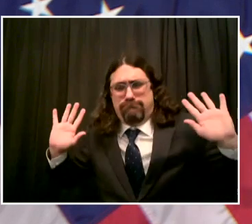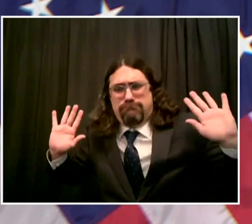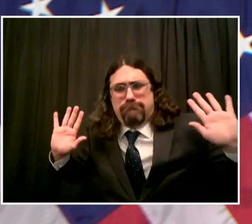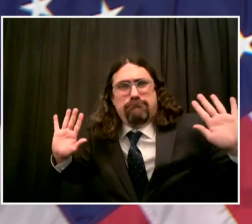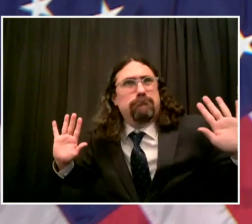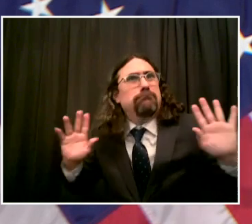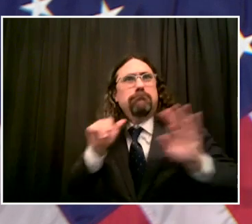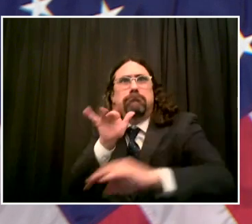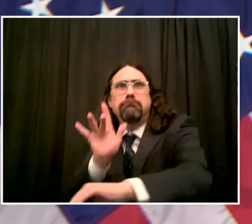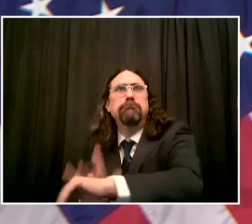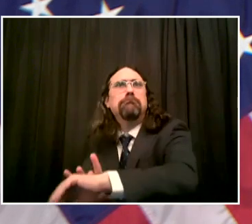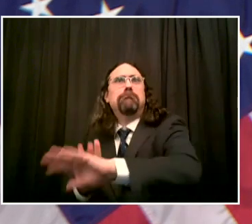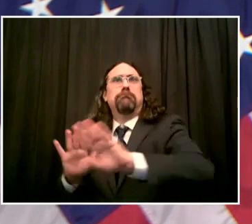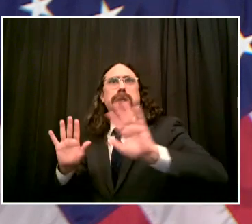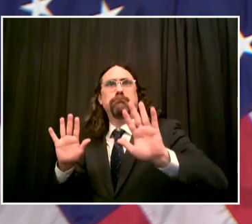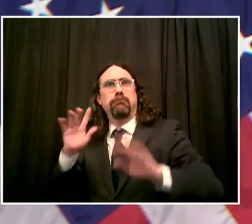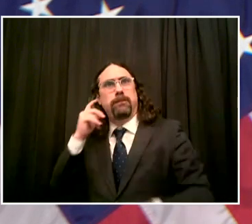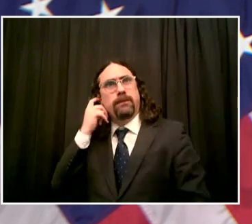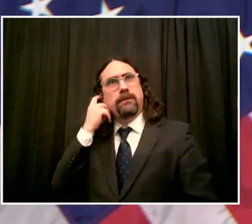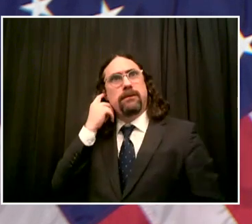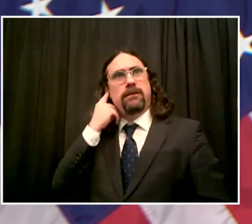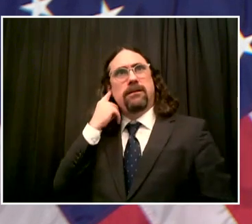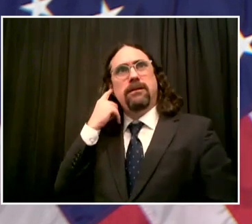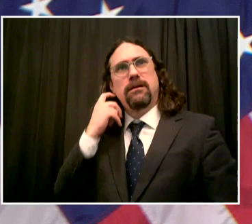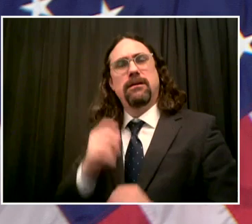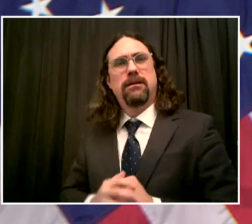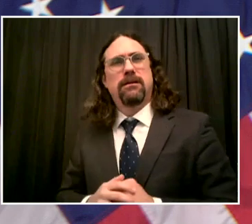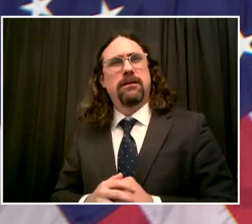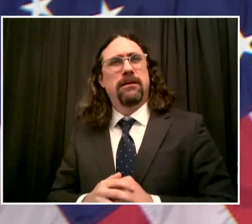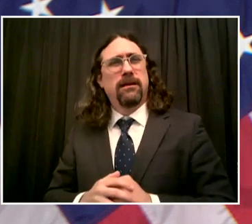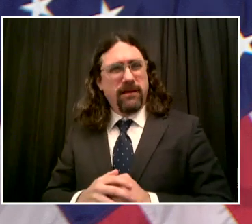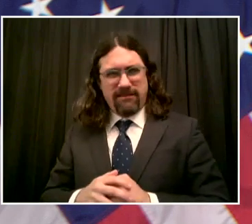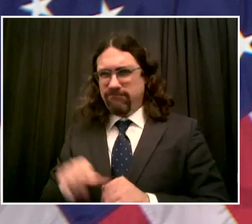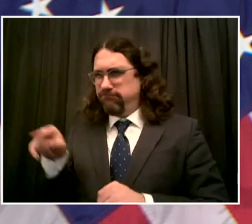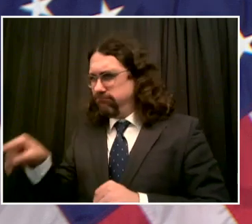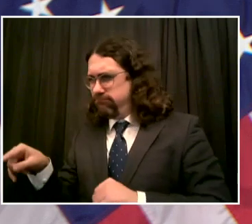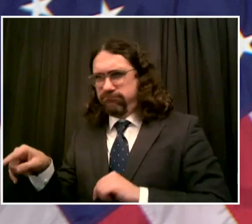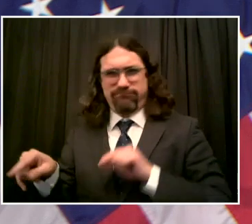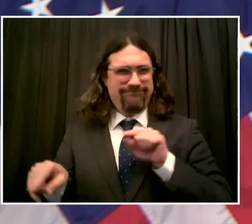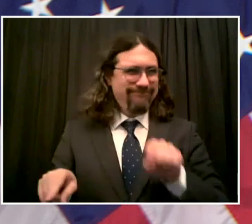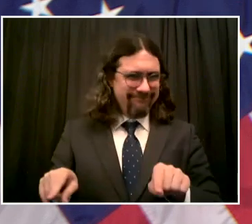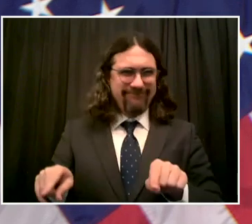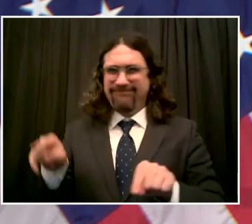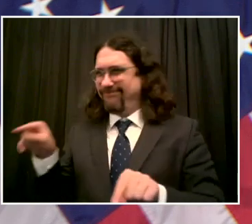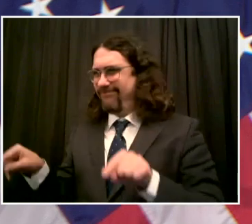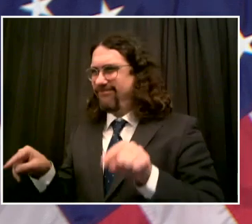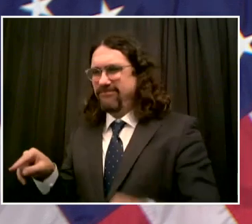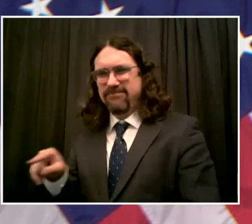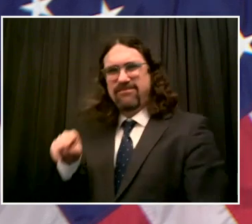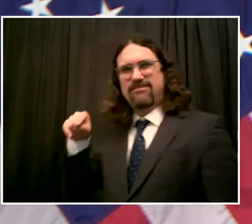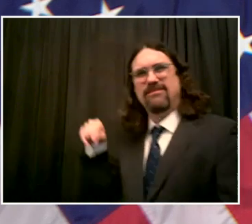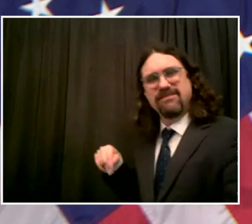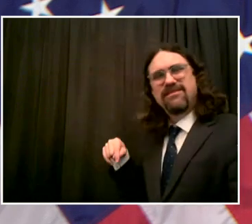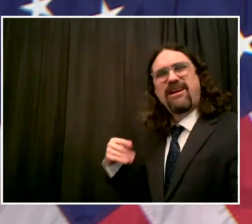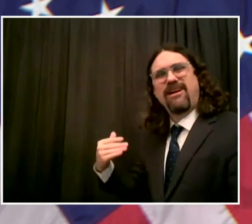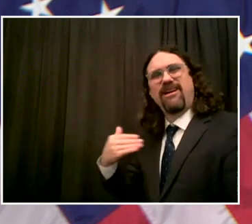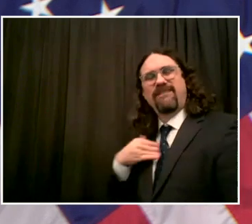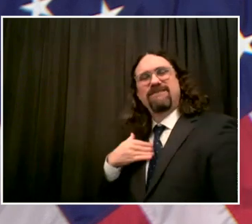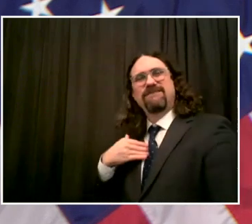VICIOUS ATTACKS. A OMCBIATNIN O OF LOOTING WHICH WE'VE SEEN